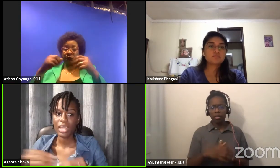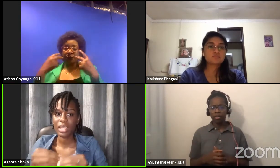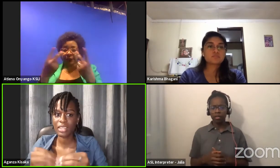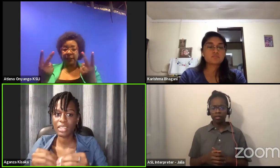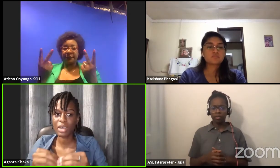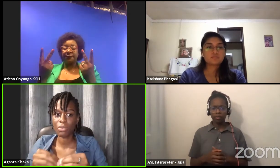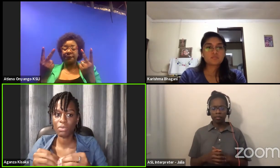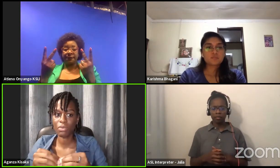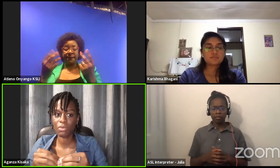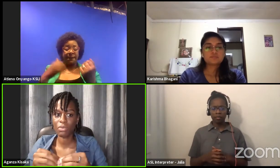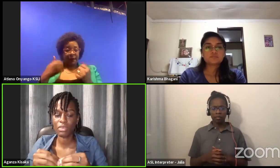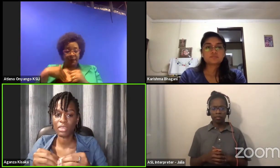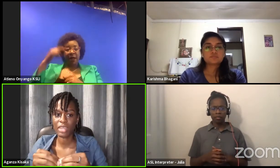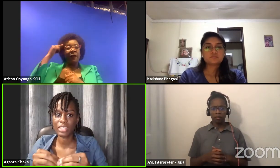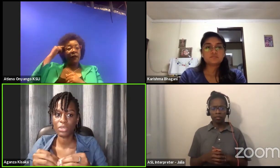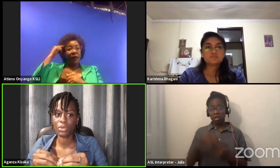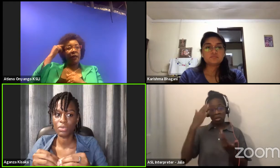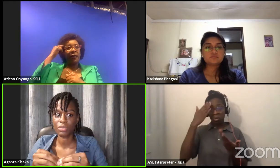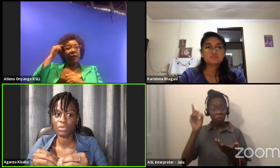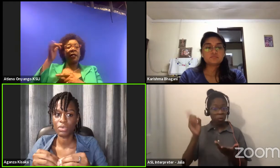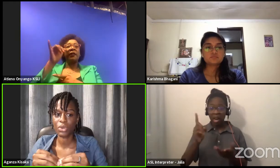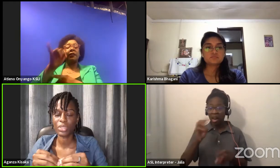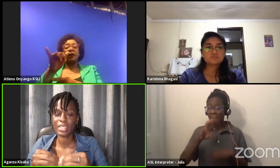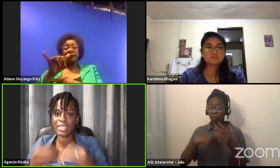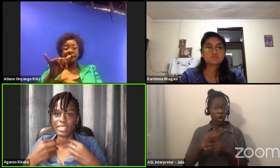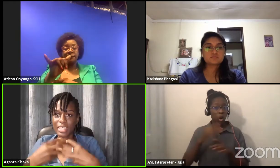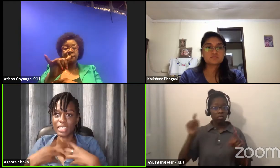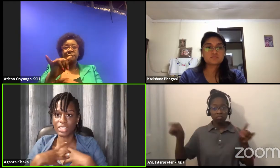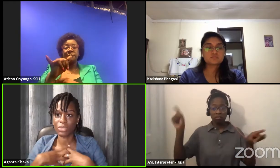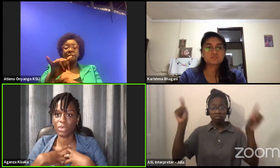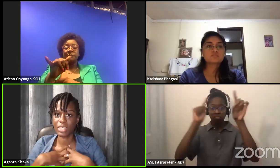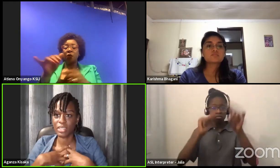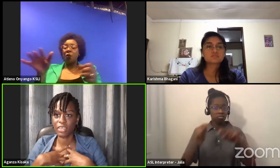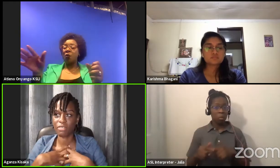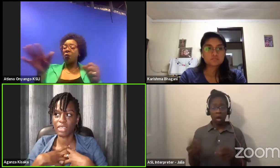And I think that holisticness in oneself